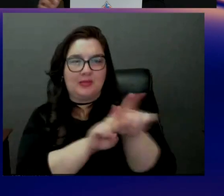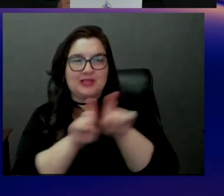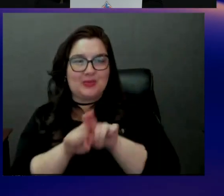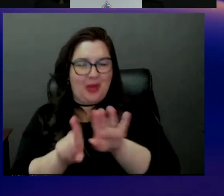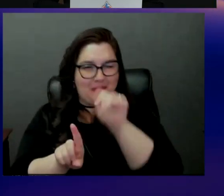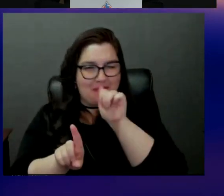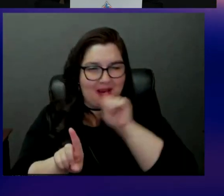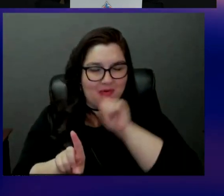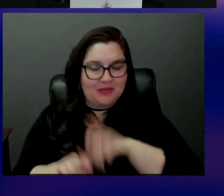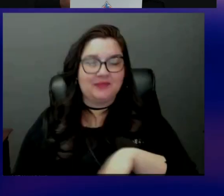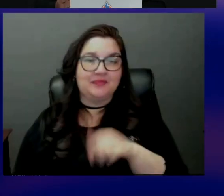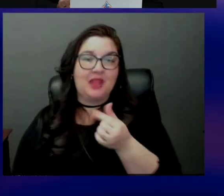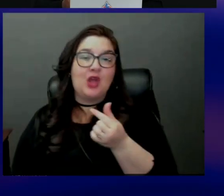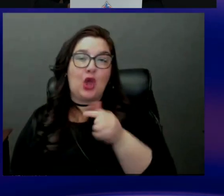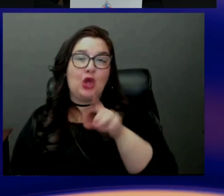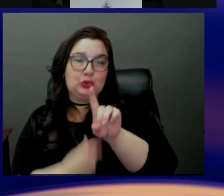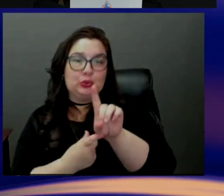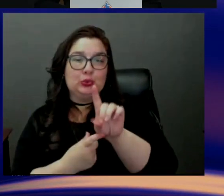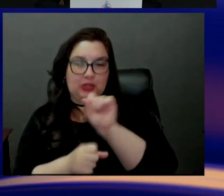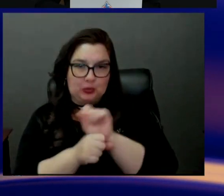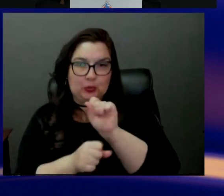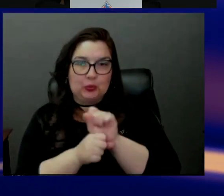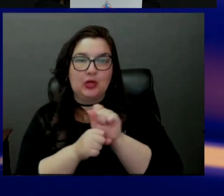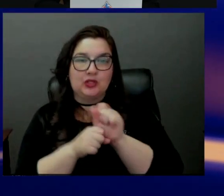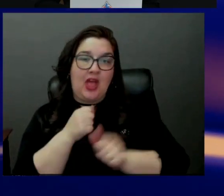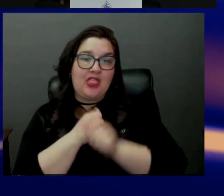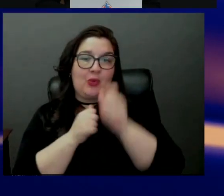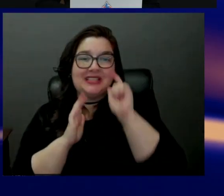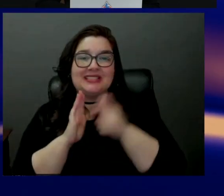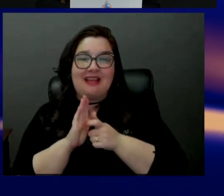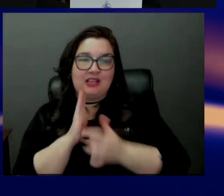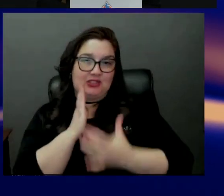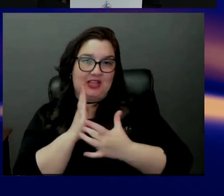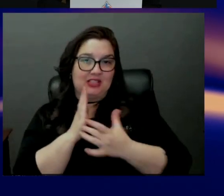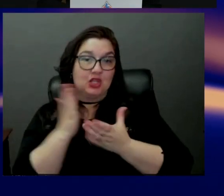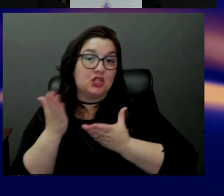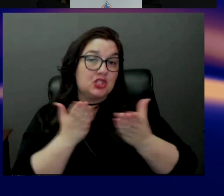by using this threat detection technology. And it's a service that's going to continually monitor